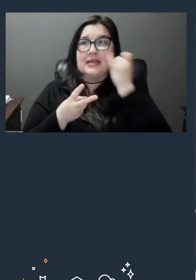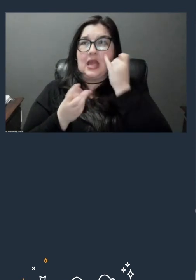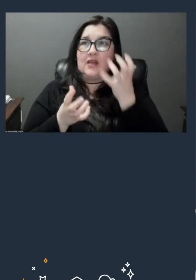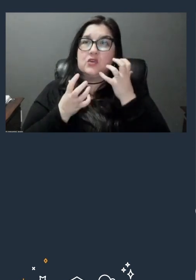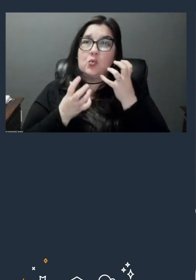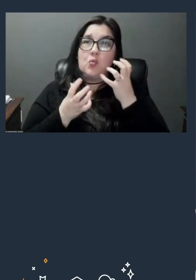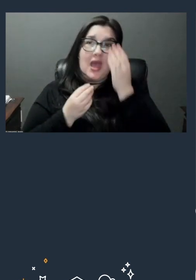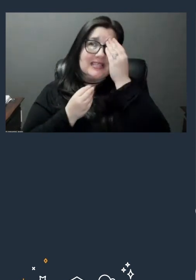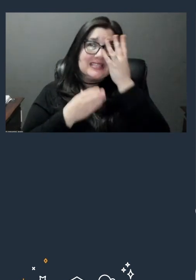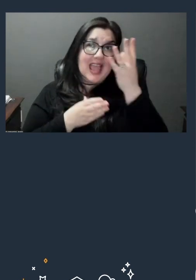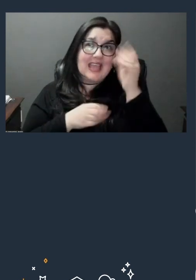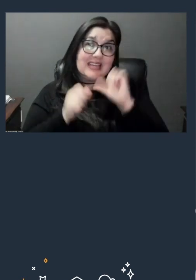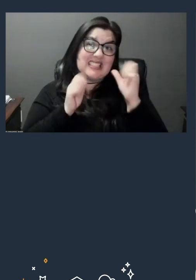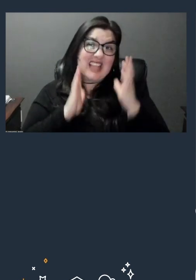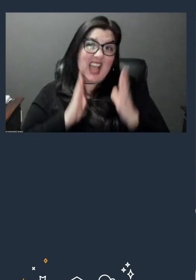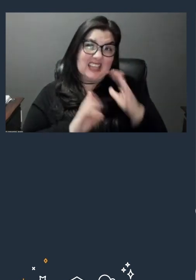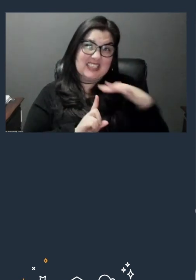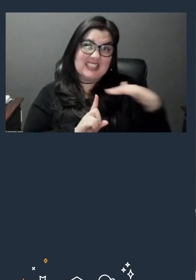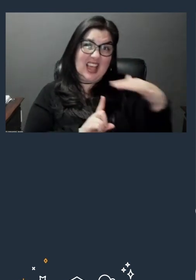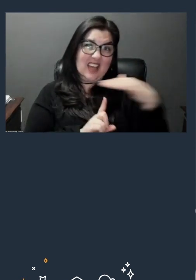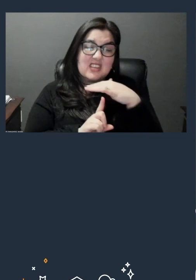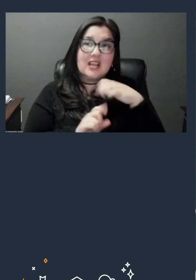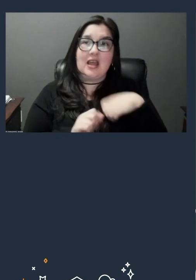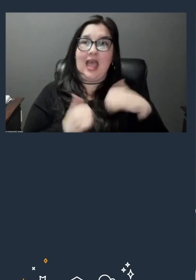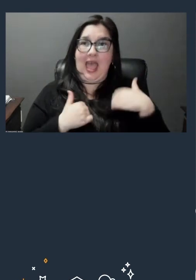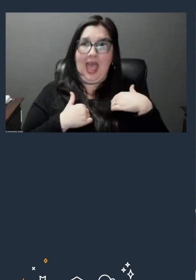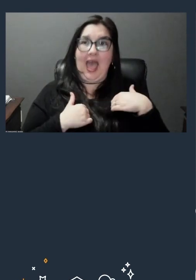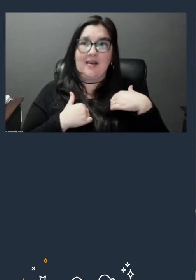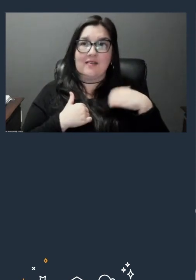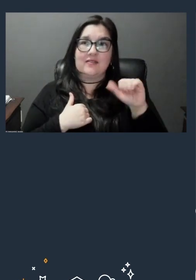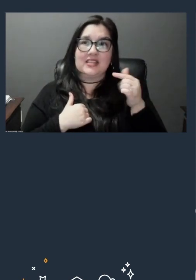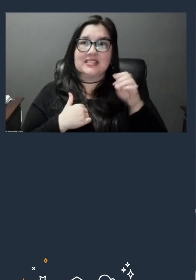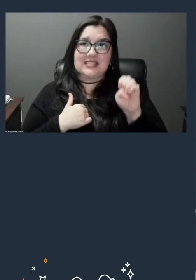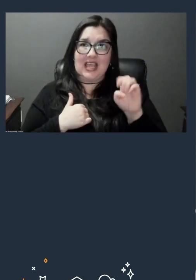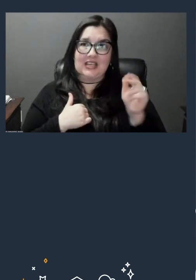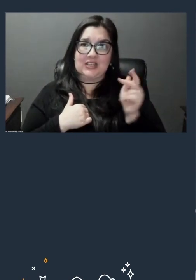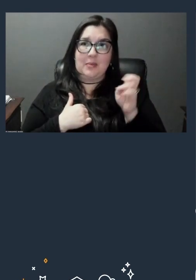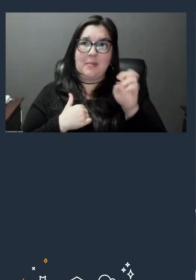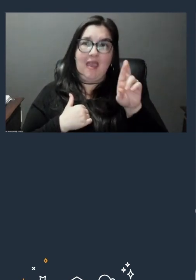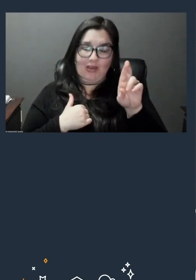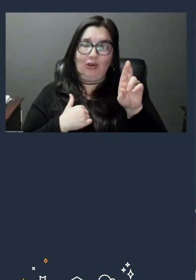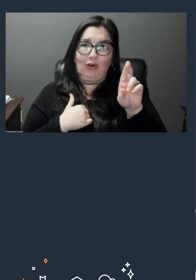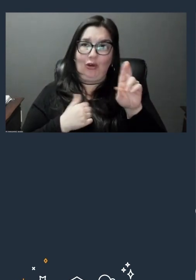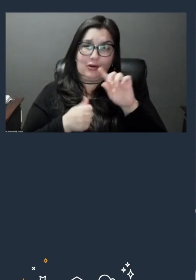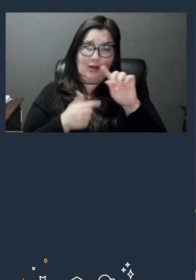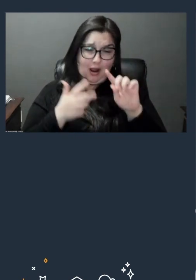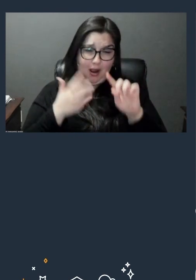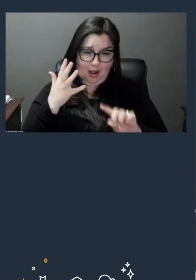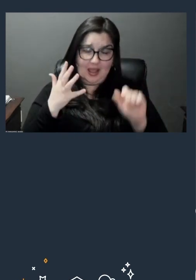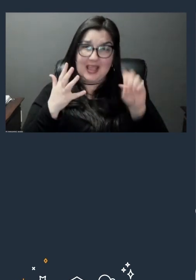to do run notebook, we have SageMakers. So all these tools together, AWS offer you a very strong ecosystem